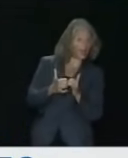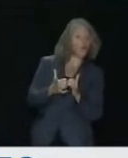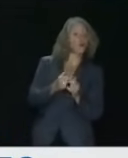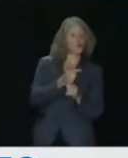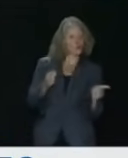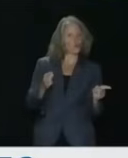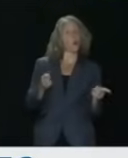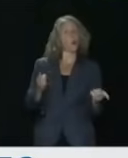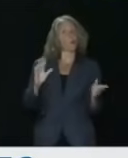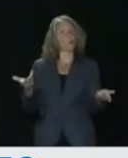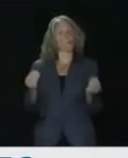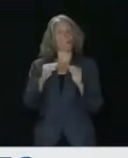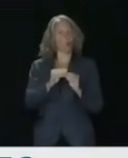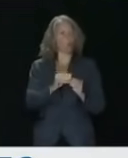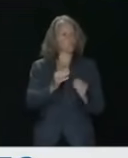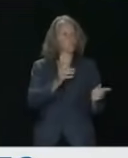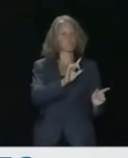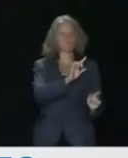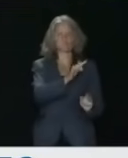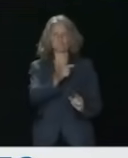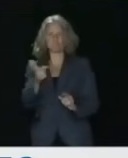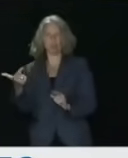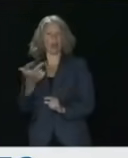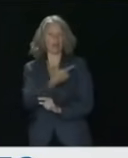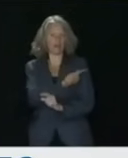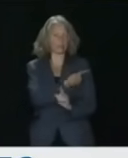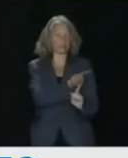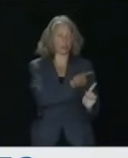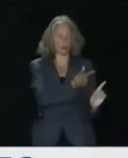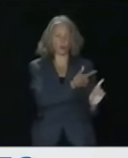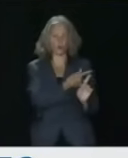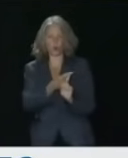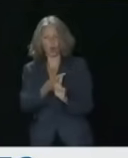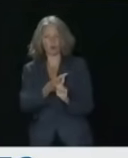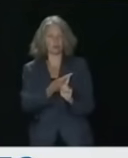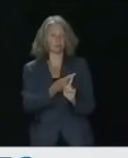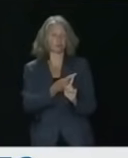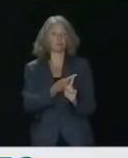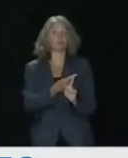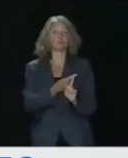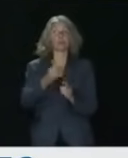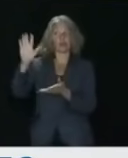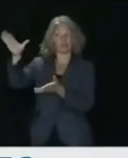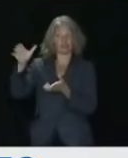THIS IS PERHAPS NO MORE EVIDENT THAN NOW WITH VACCINE UP TAKE